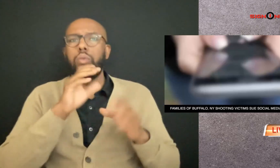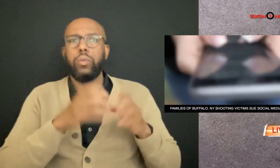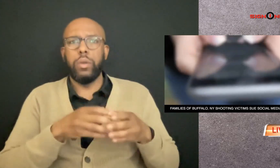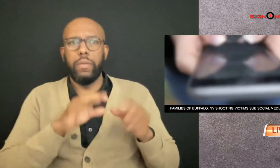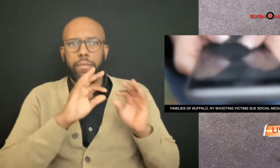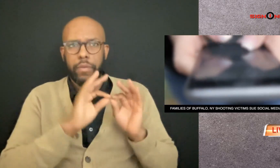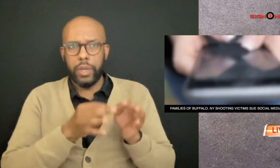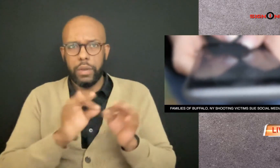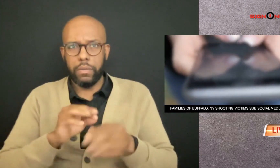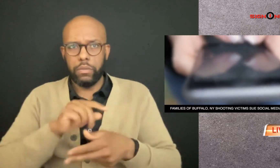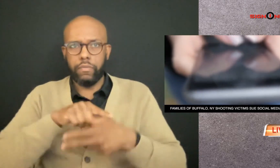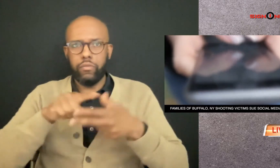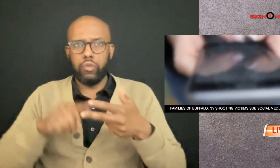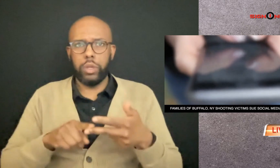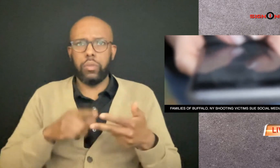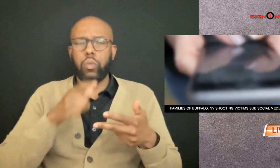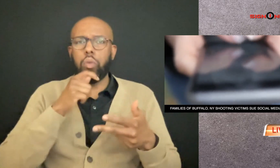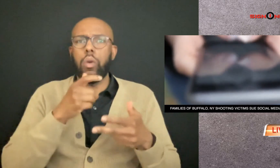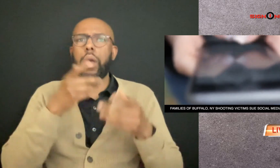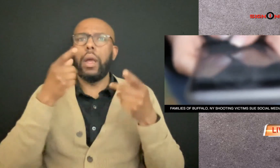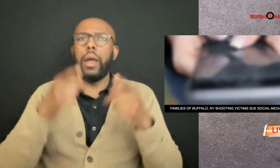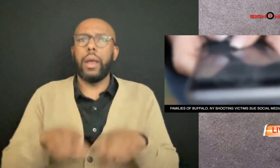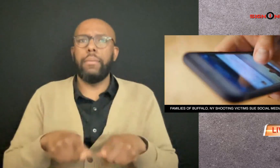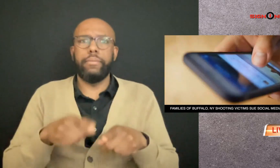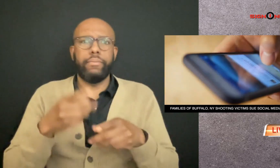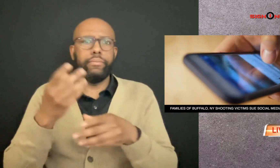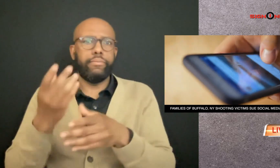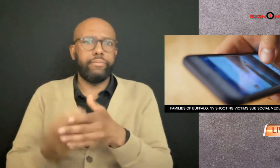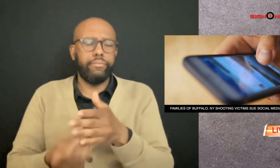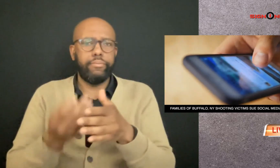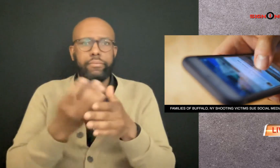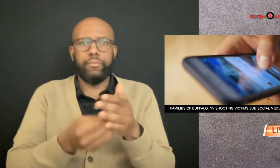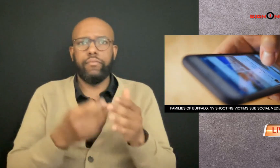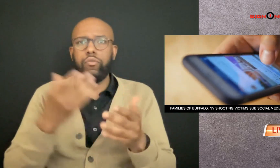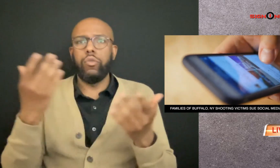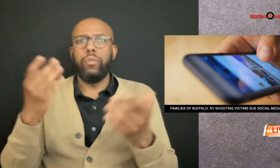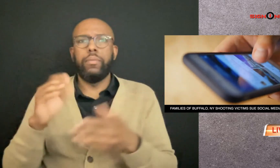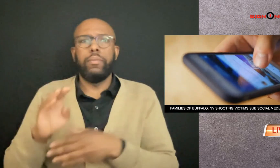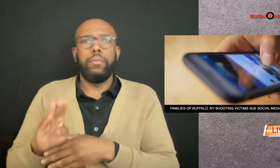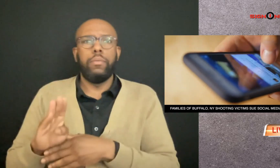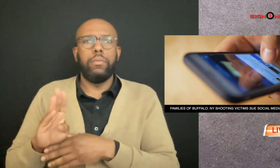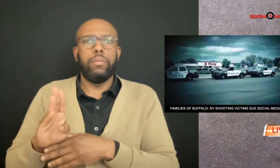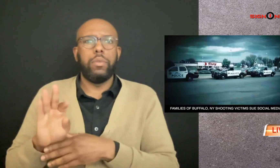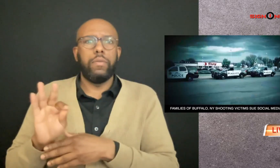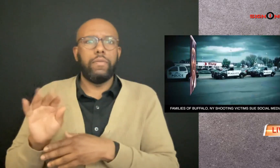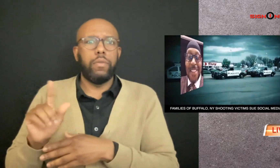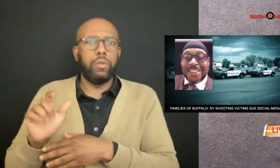are facing a wrongful death lawsuit by the families of three of the victims of the Buffalo